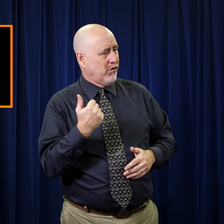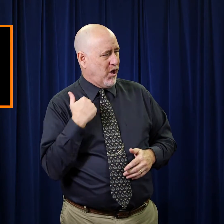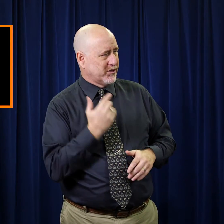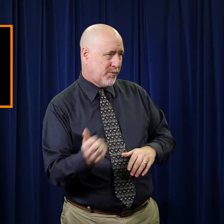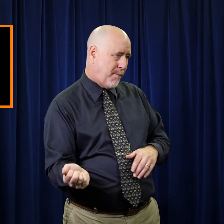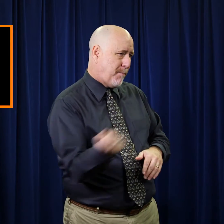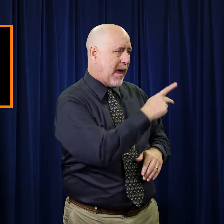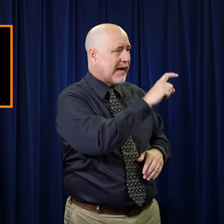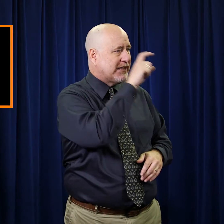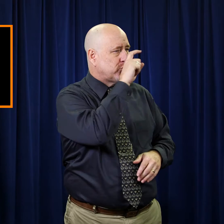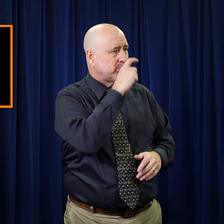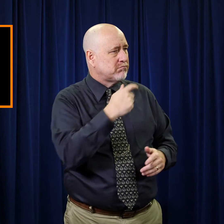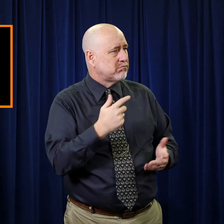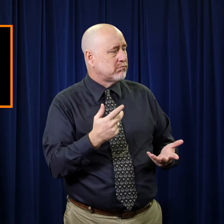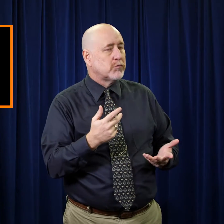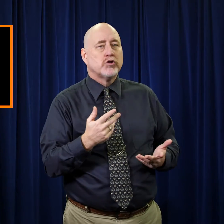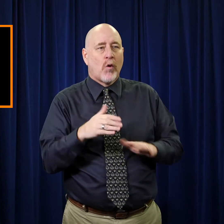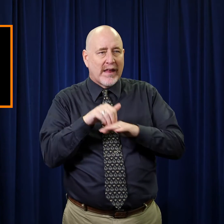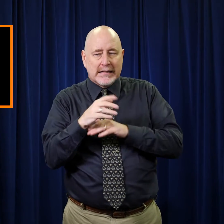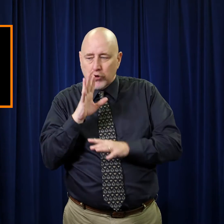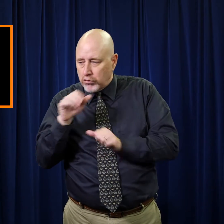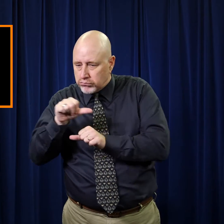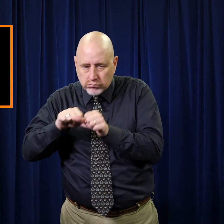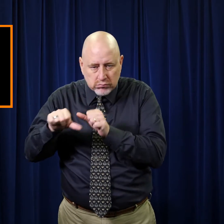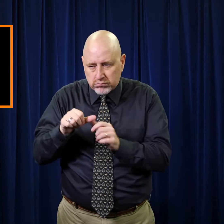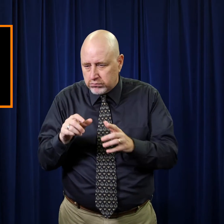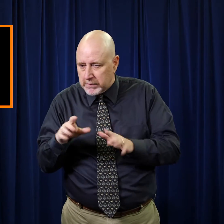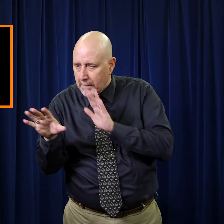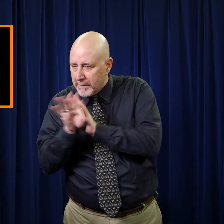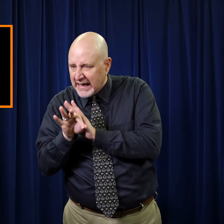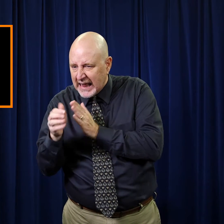be better for us to return to Egypt?" So they said to one another,